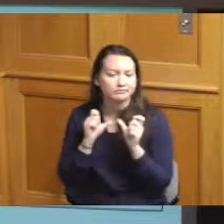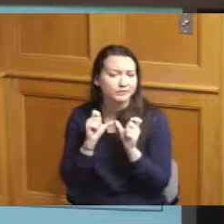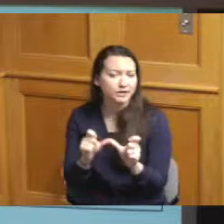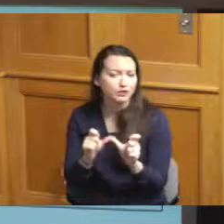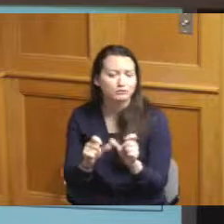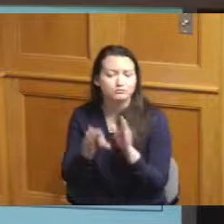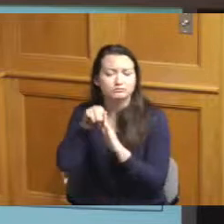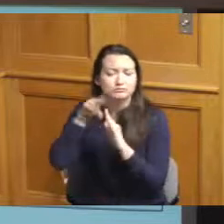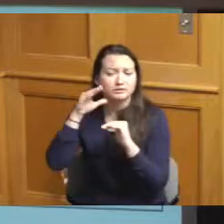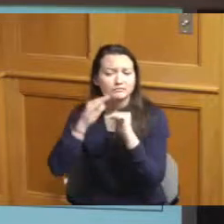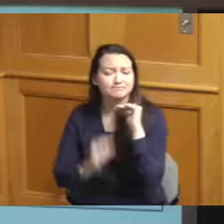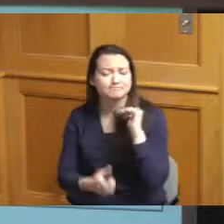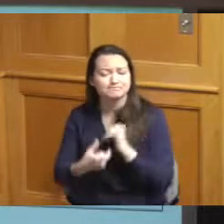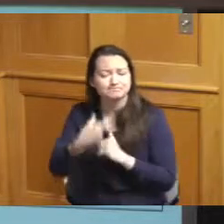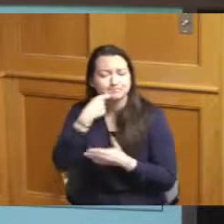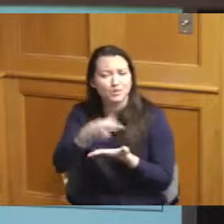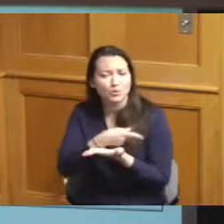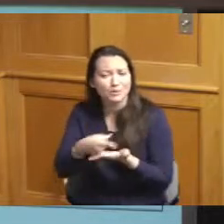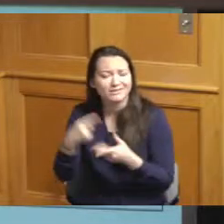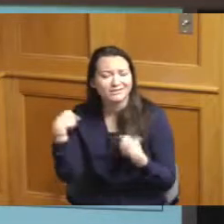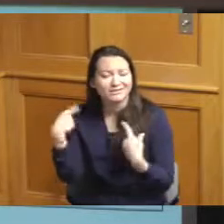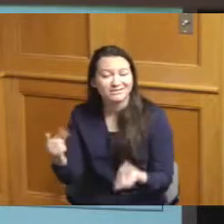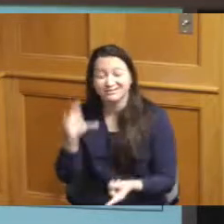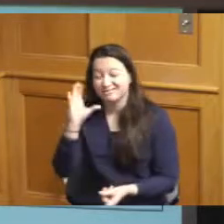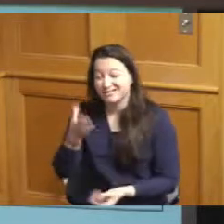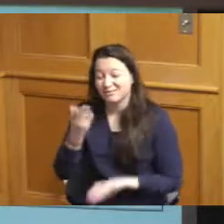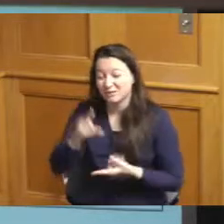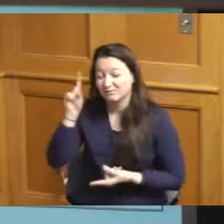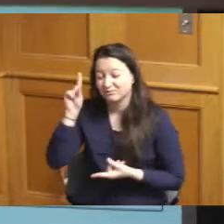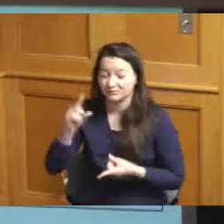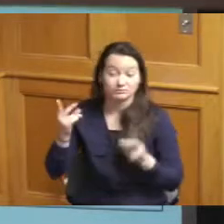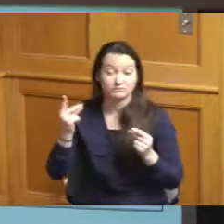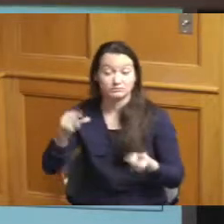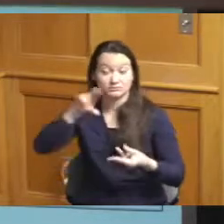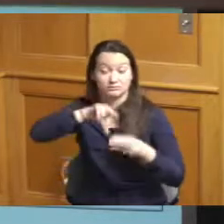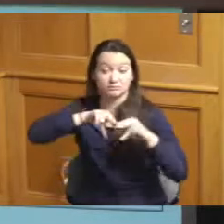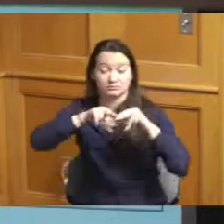decline actually the last week looks like at maybe even a slightly quicker slope than we've